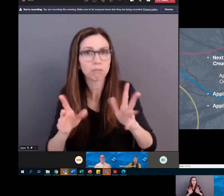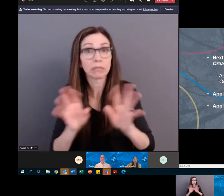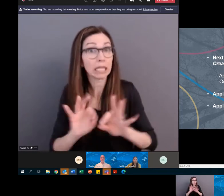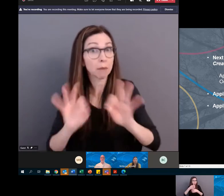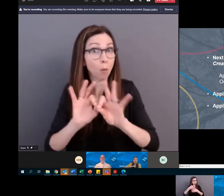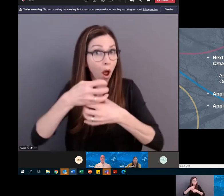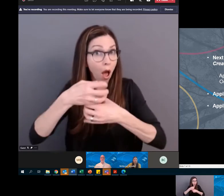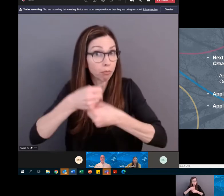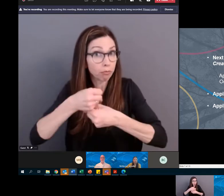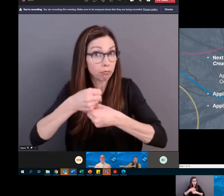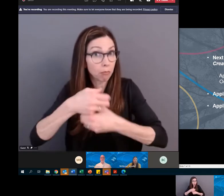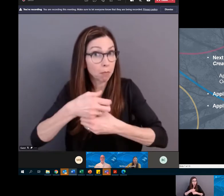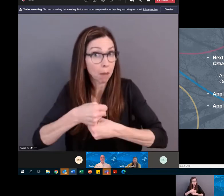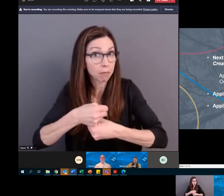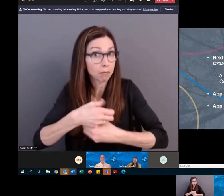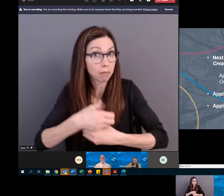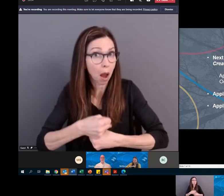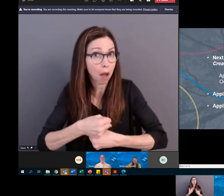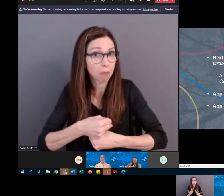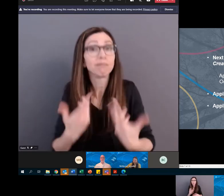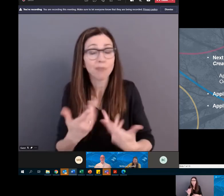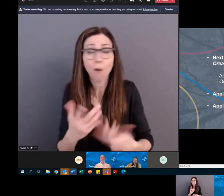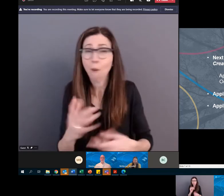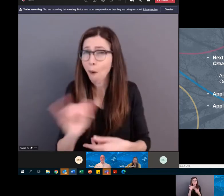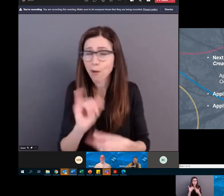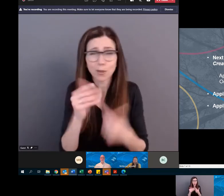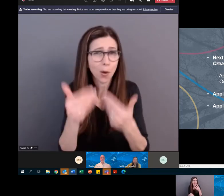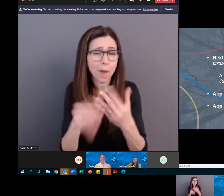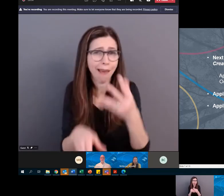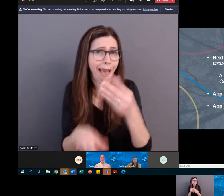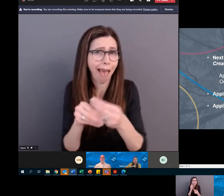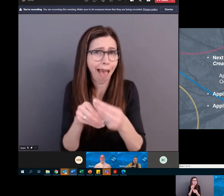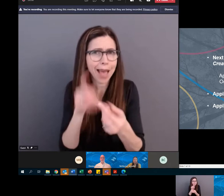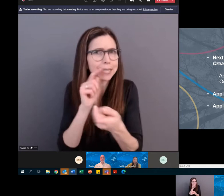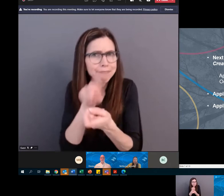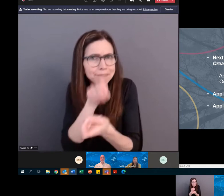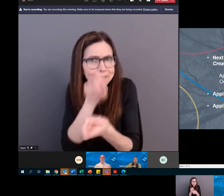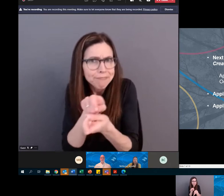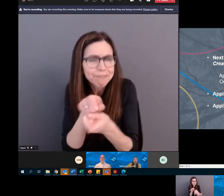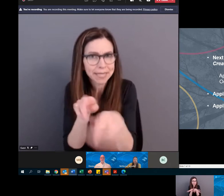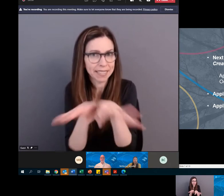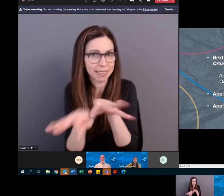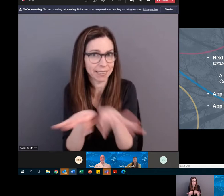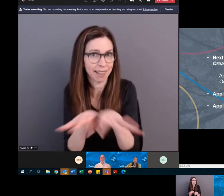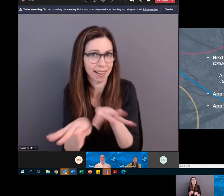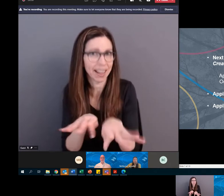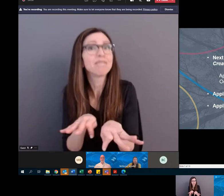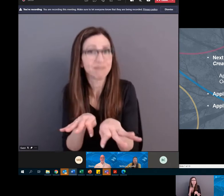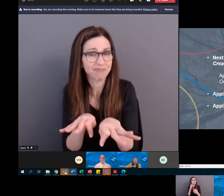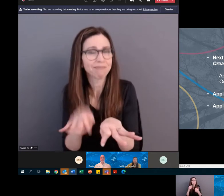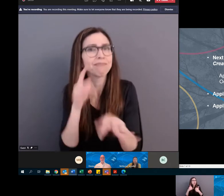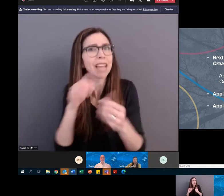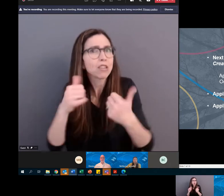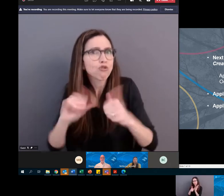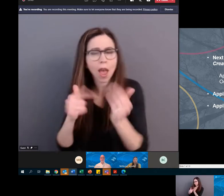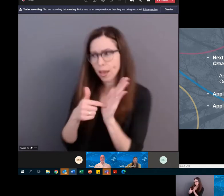universal because there's great power to specificity, and be as concrete as possible about the